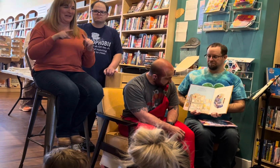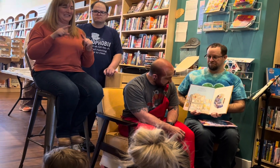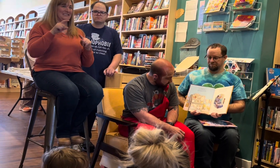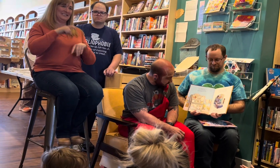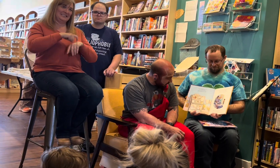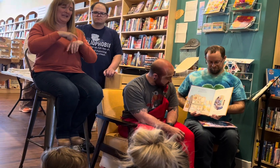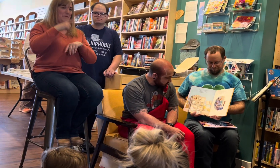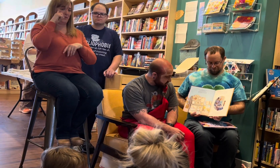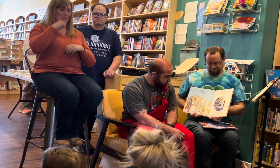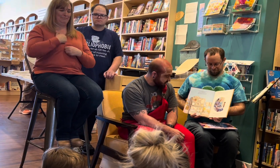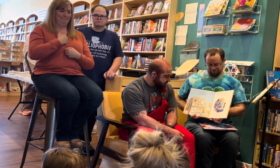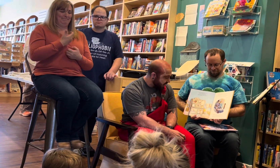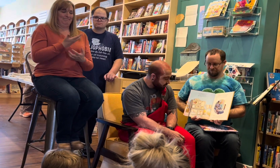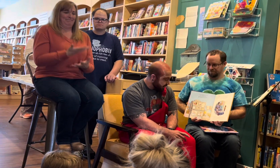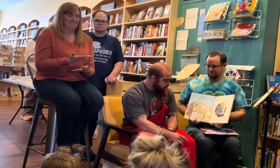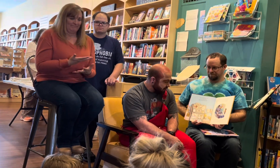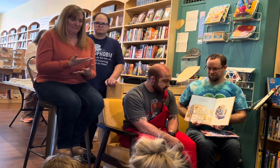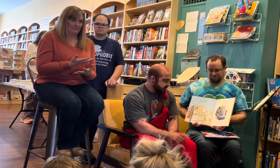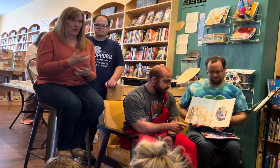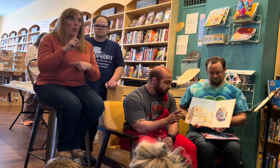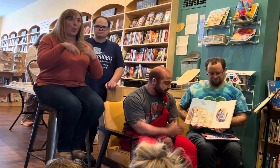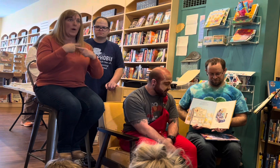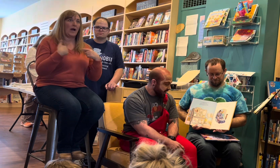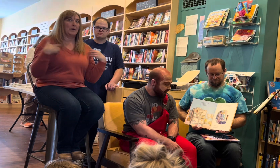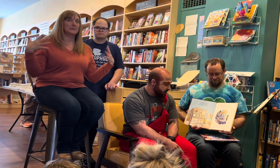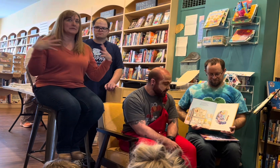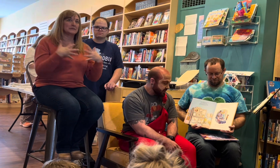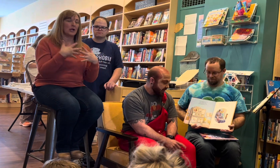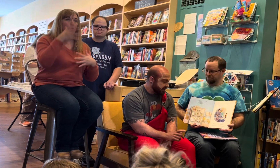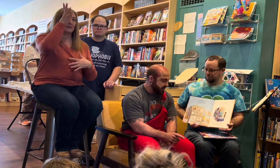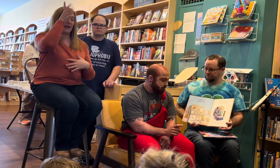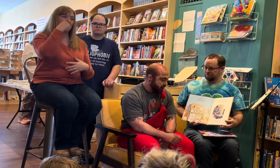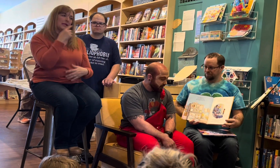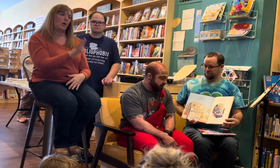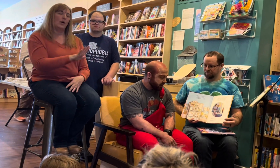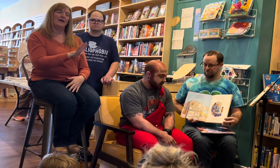Whenever I had to do something scary, my dad would always say: "Take a deep breath